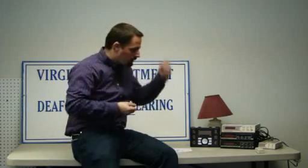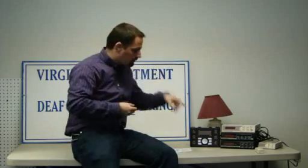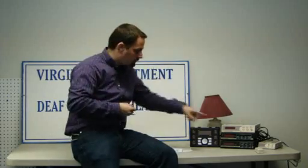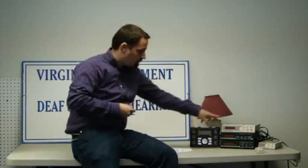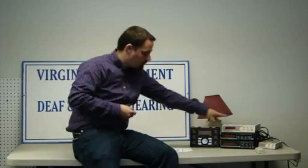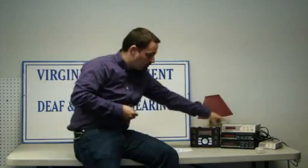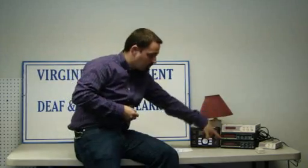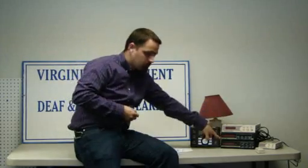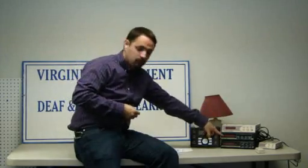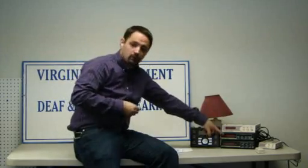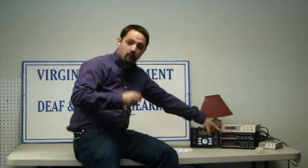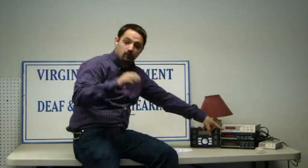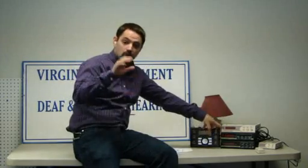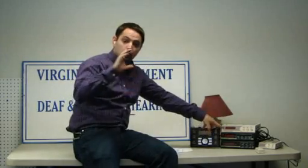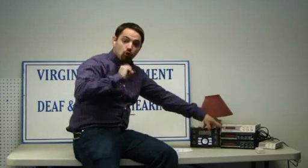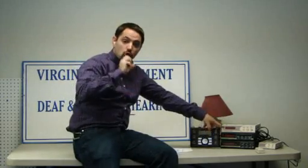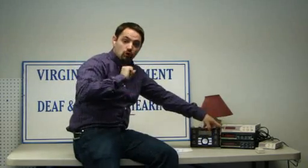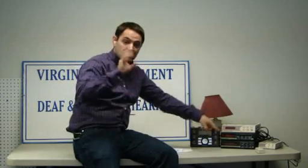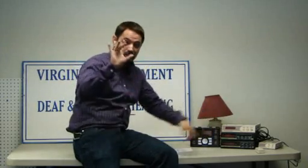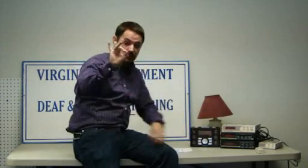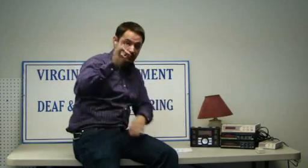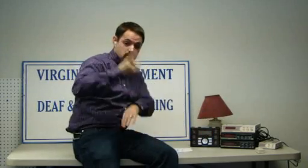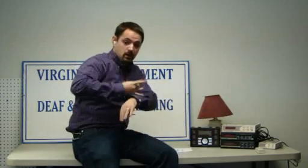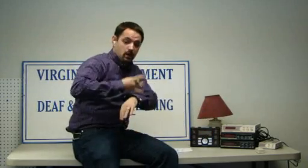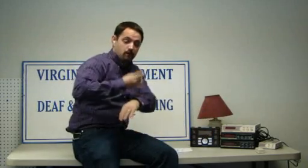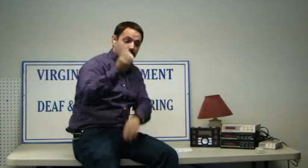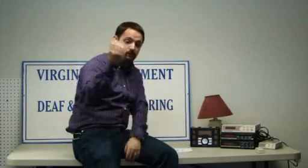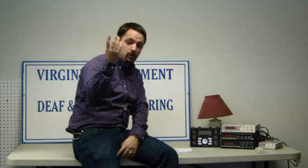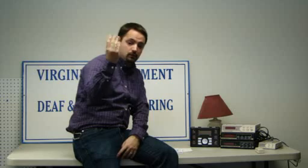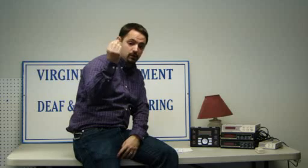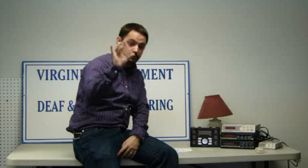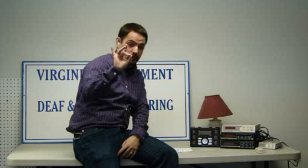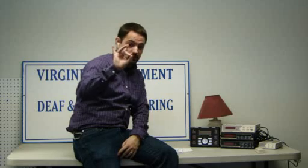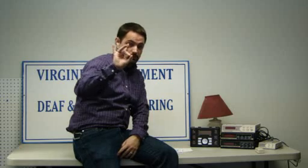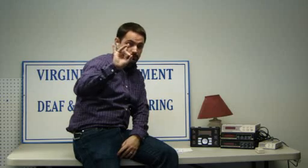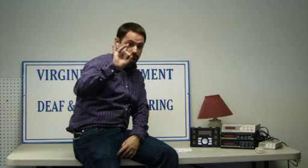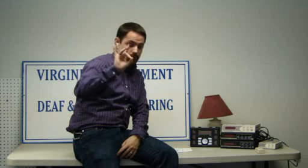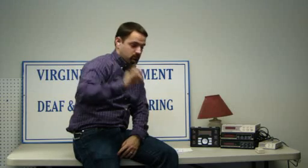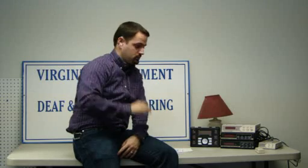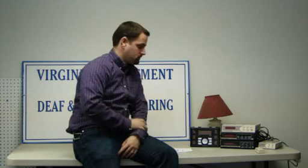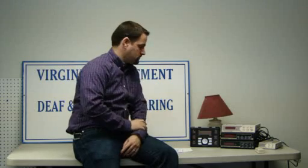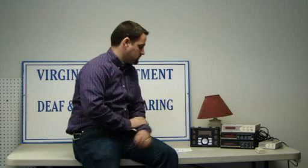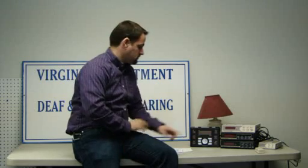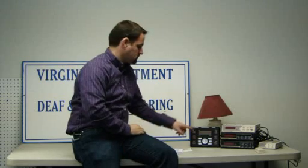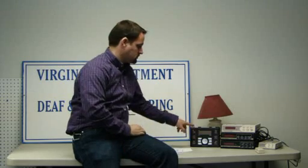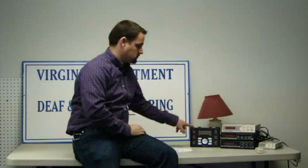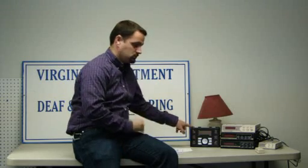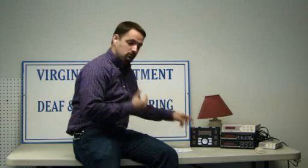lights flashing. The old one... flashes 8 times.